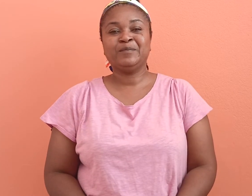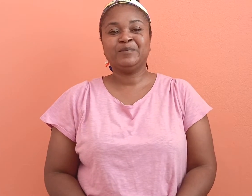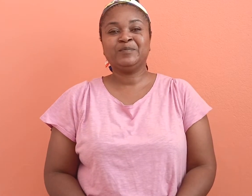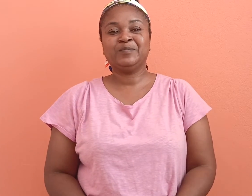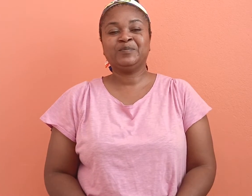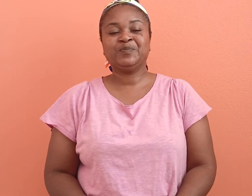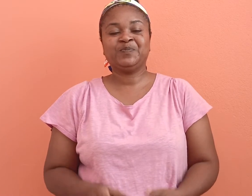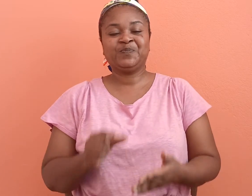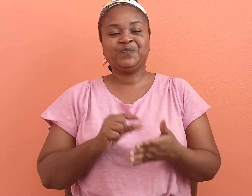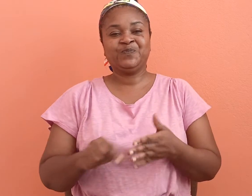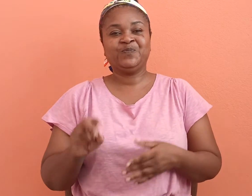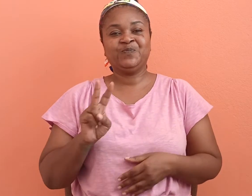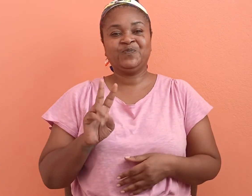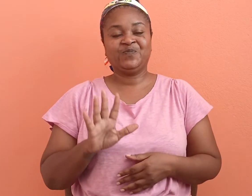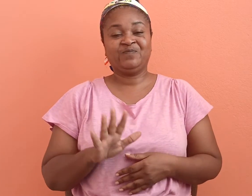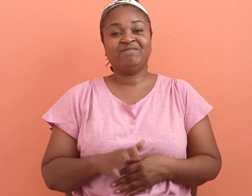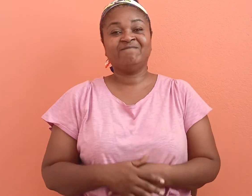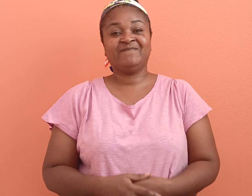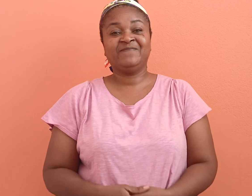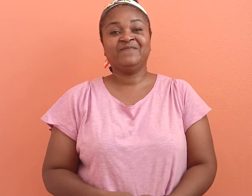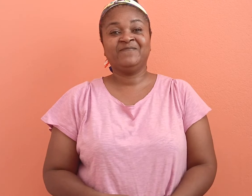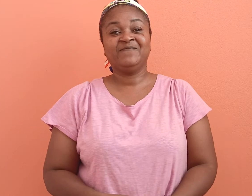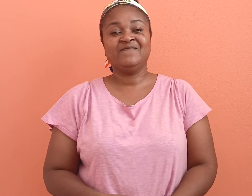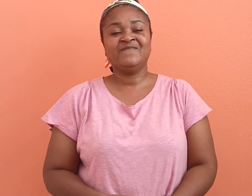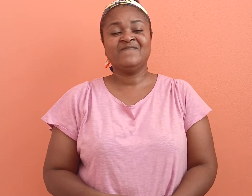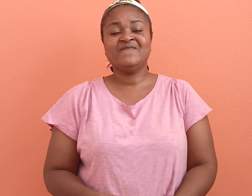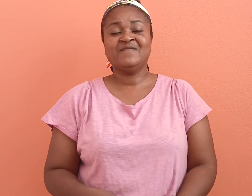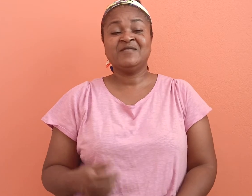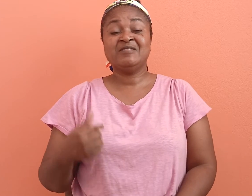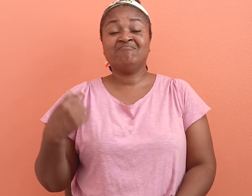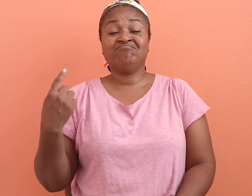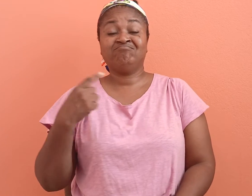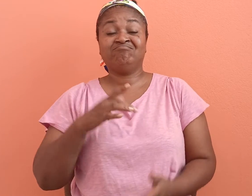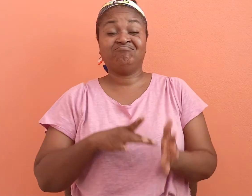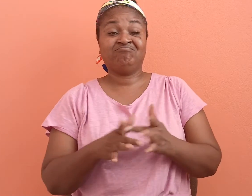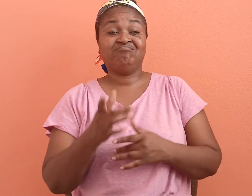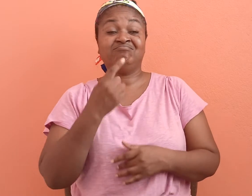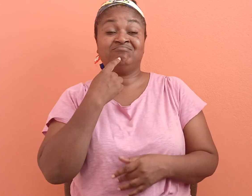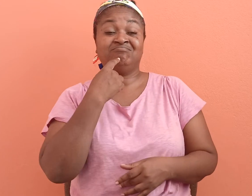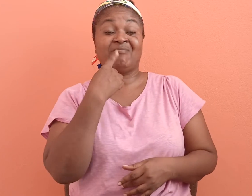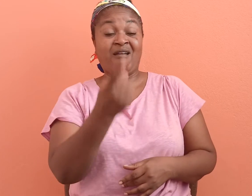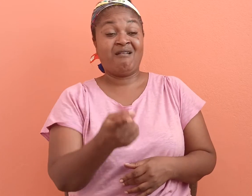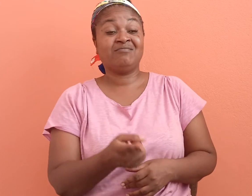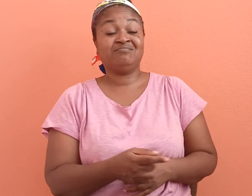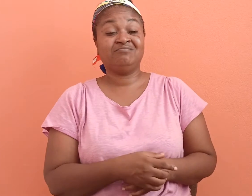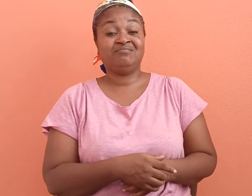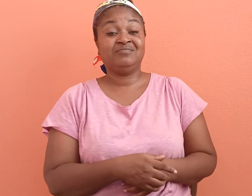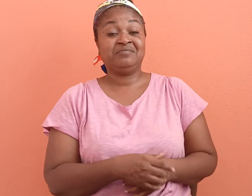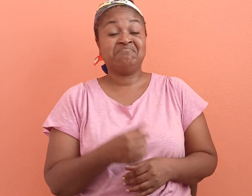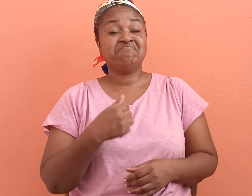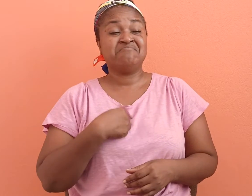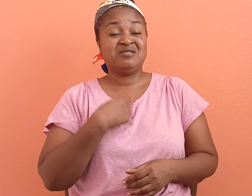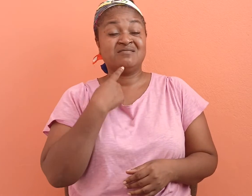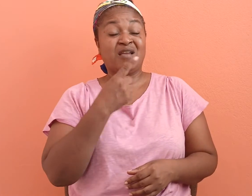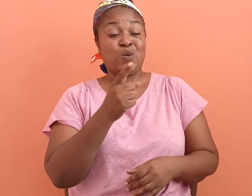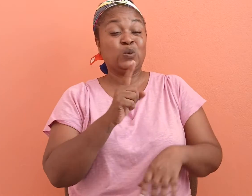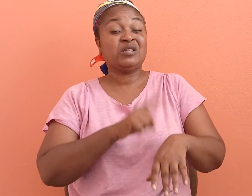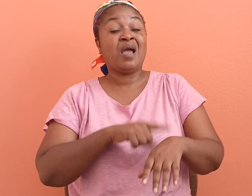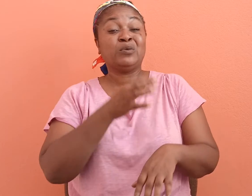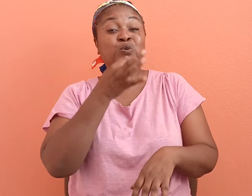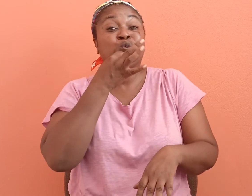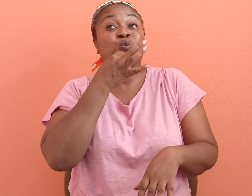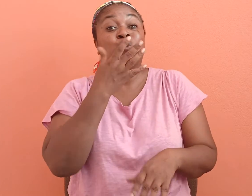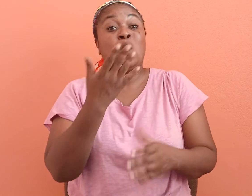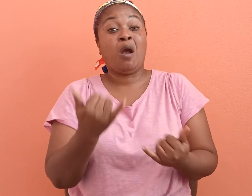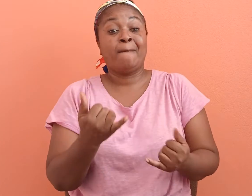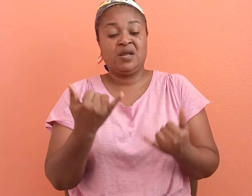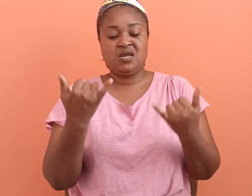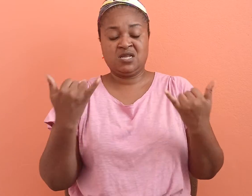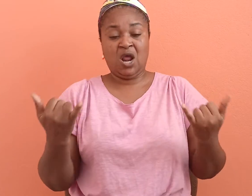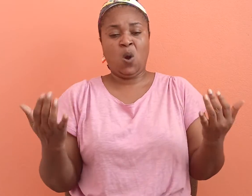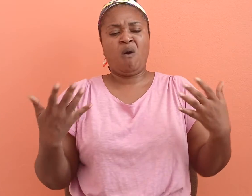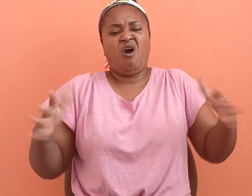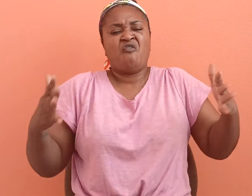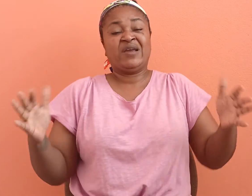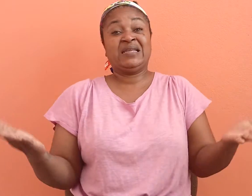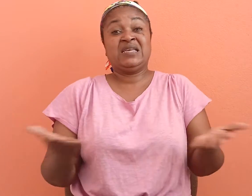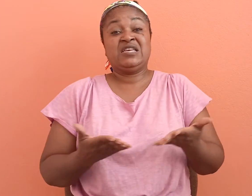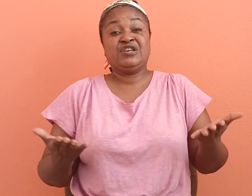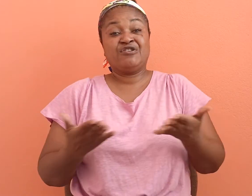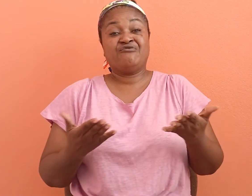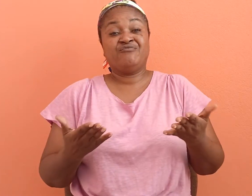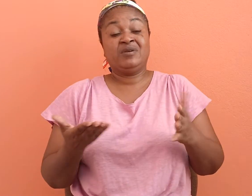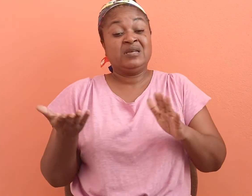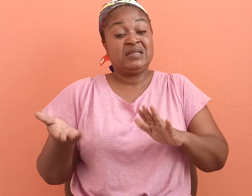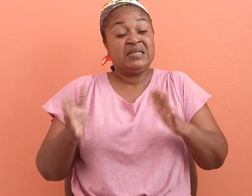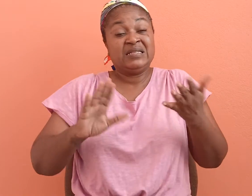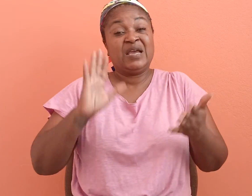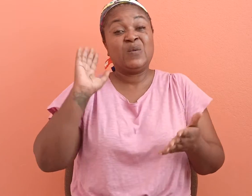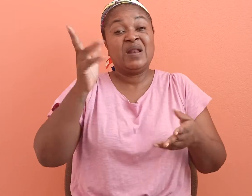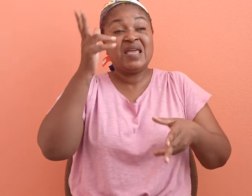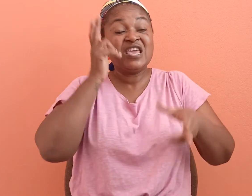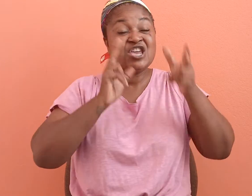25 “I assure you that the time is coming—and is here!—when the dead will hear the voice of God’s